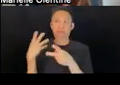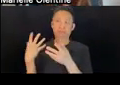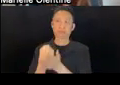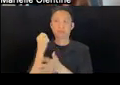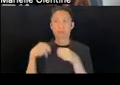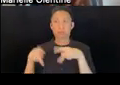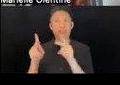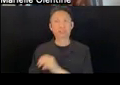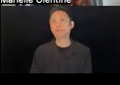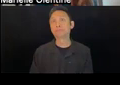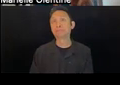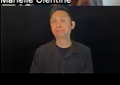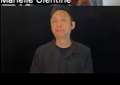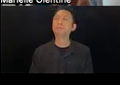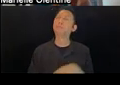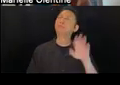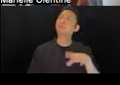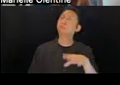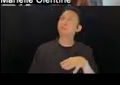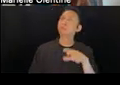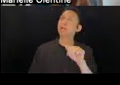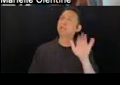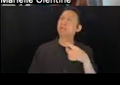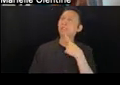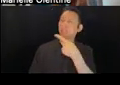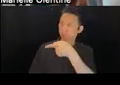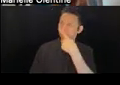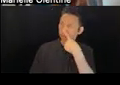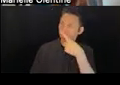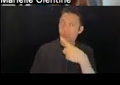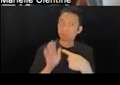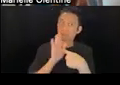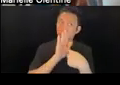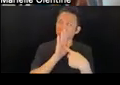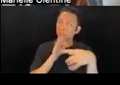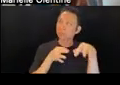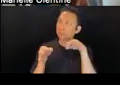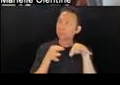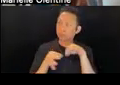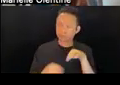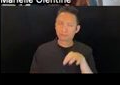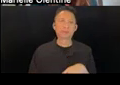"Three Promises" went to Gotham week.